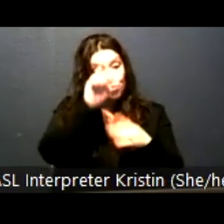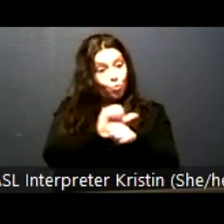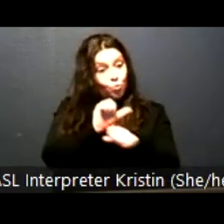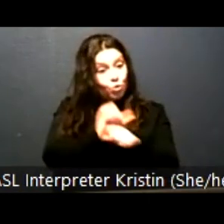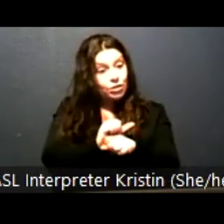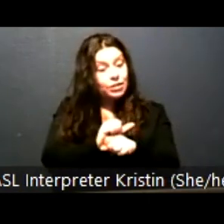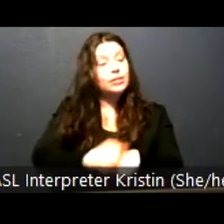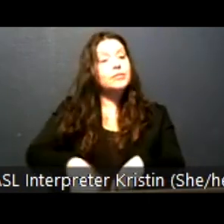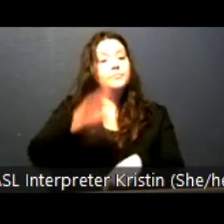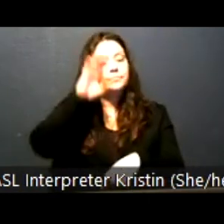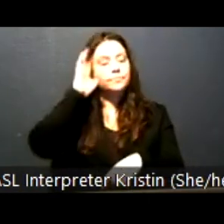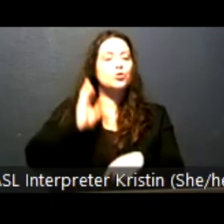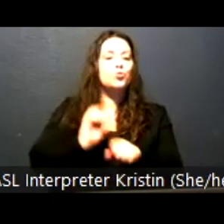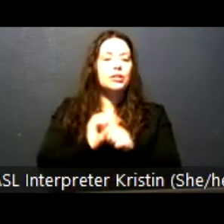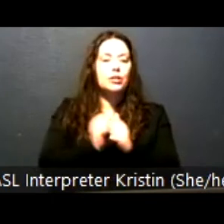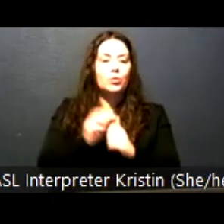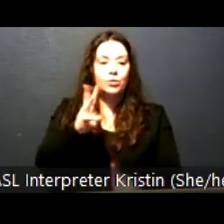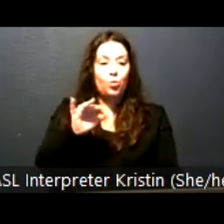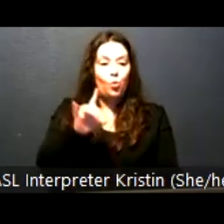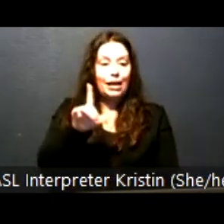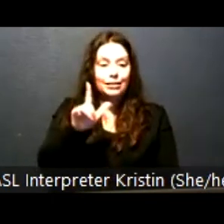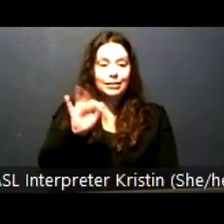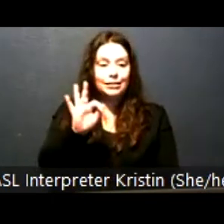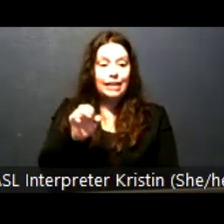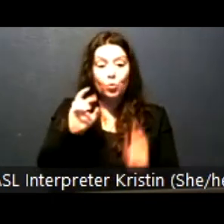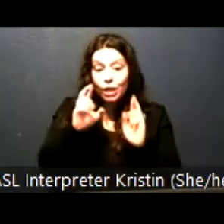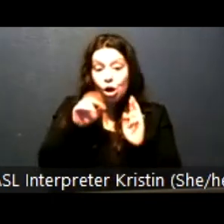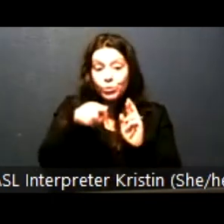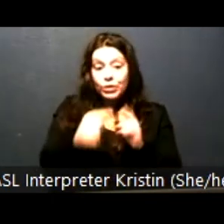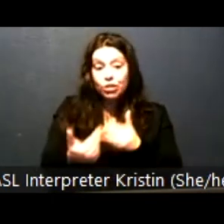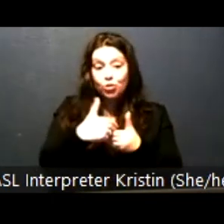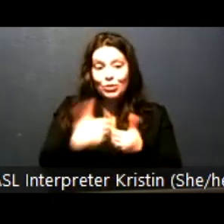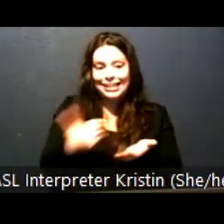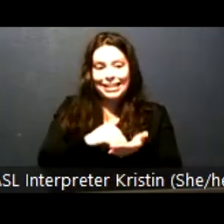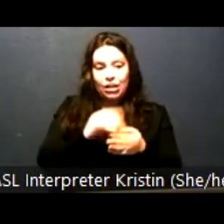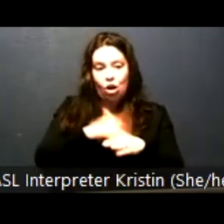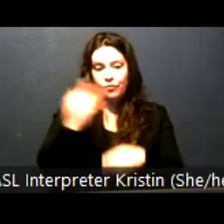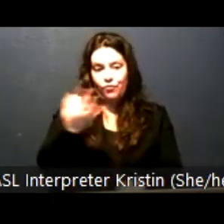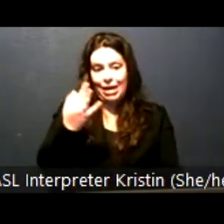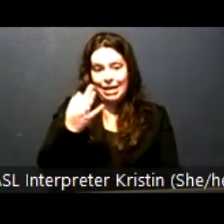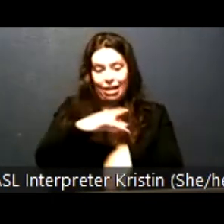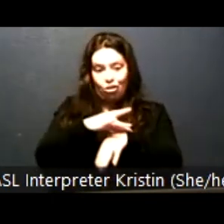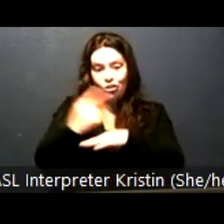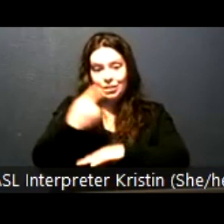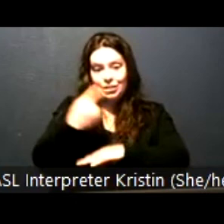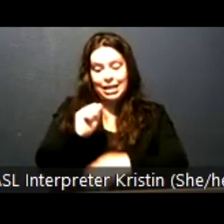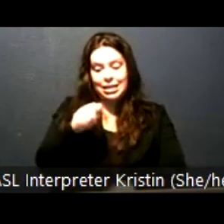Uh we hope that uh you'll join us again on Friday uh for Earth Day uh April 22nd at 1pm where we'll